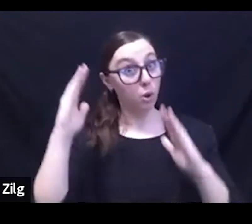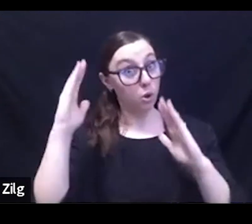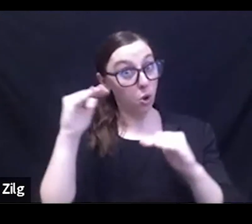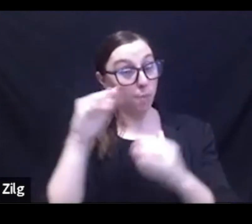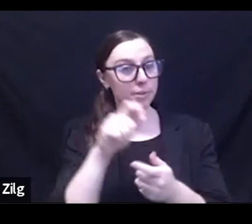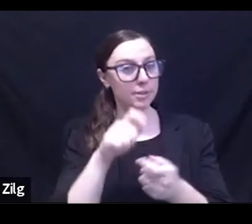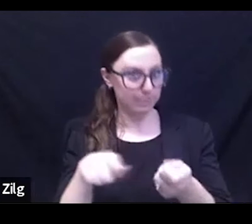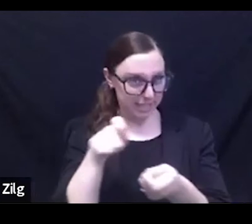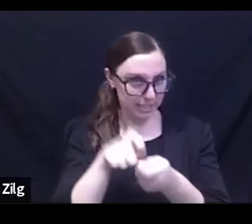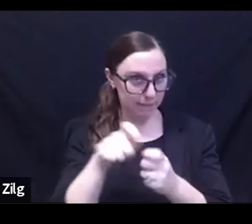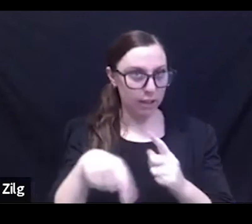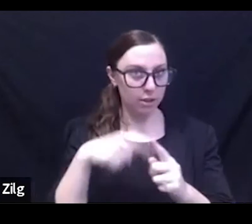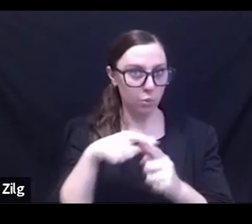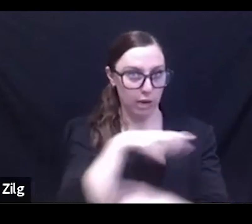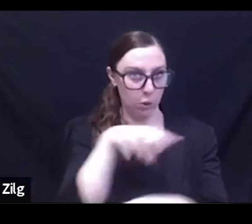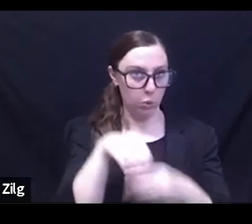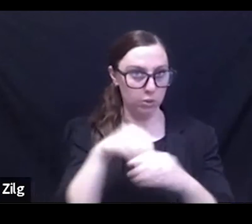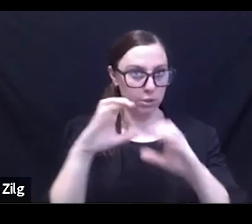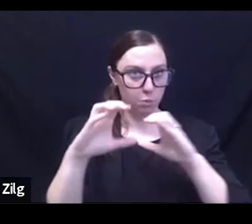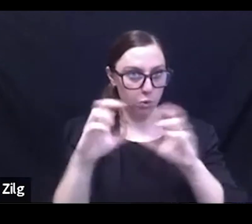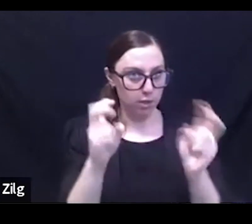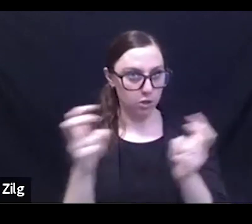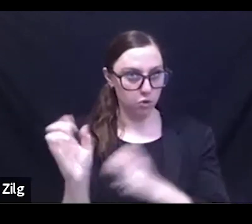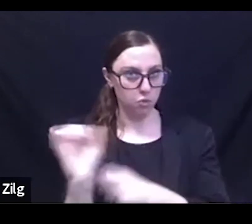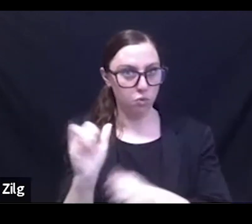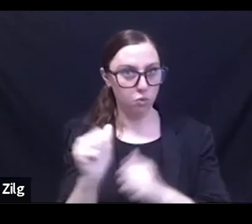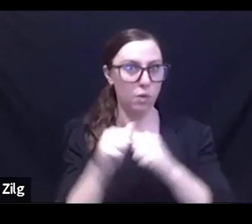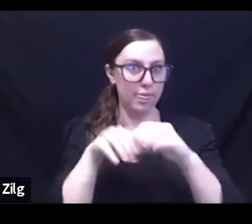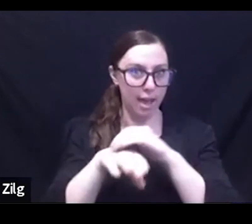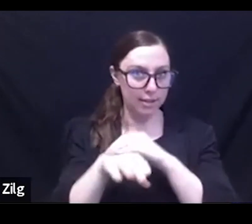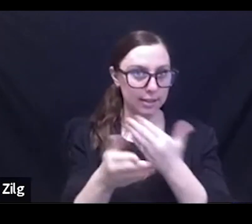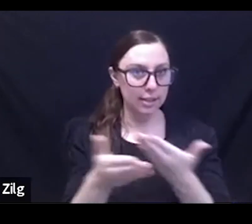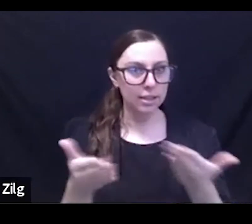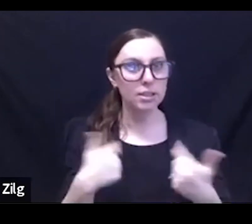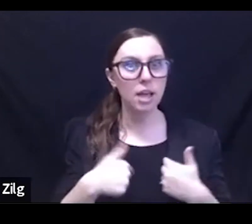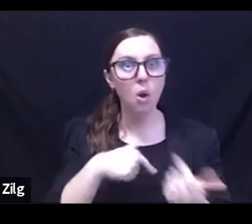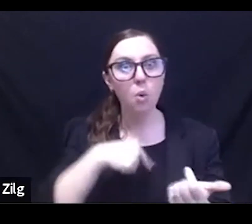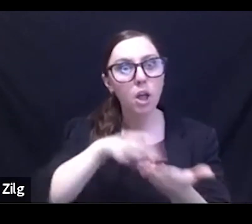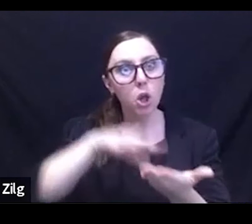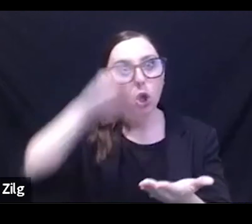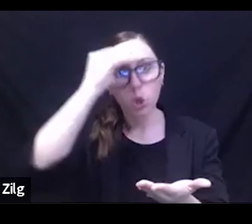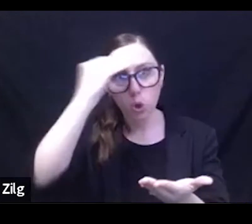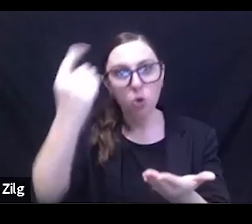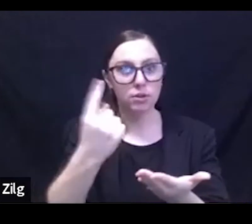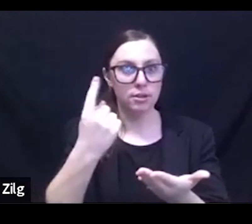it include the communication issues at play with accessing things that we learn some things from the